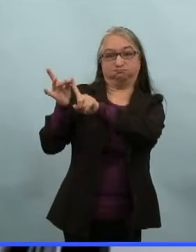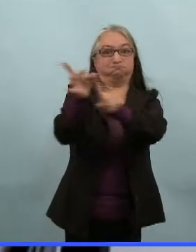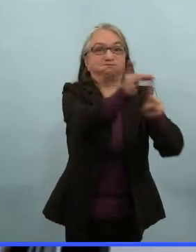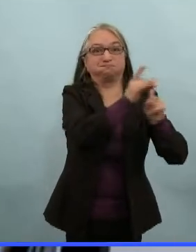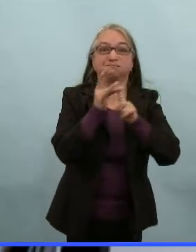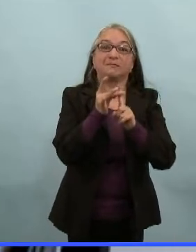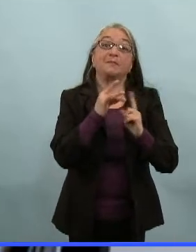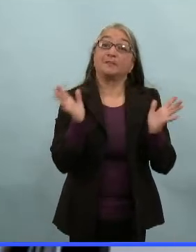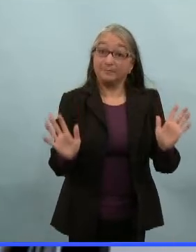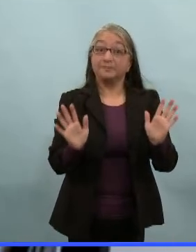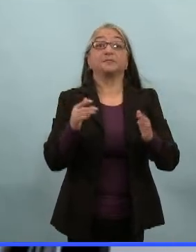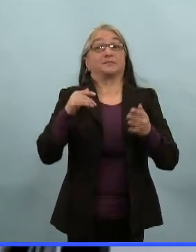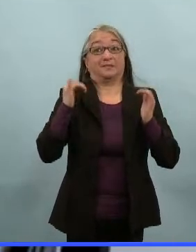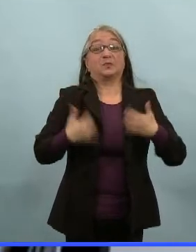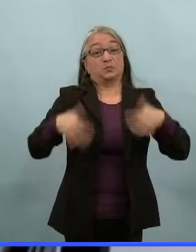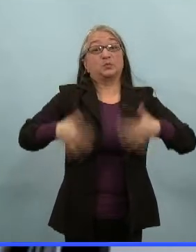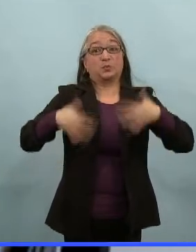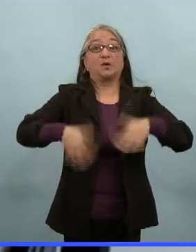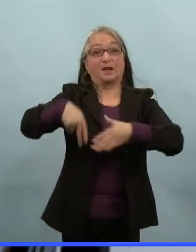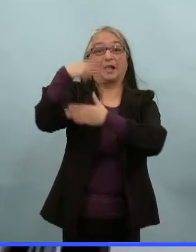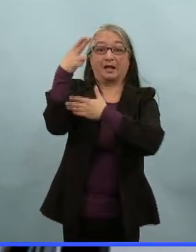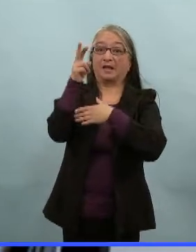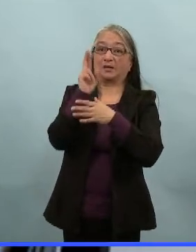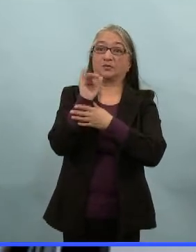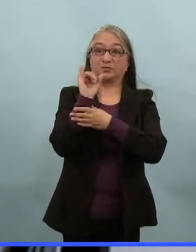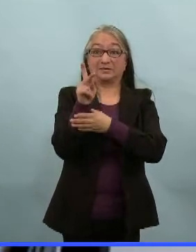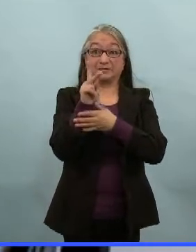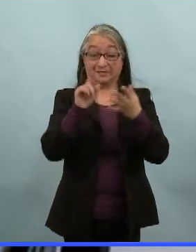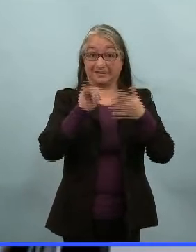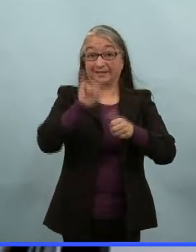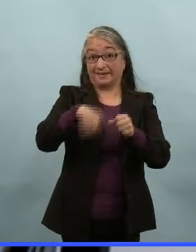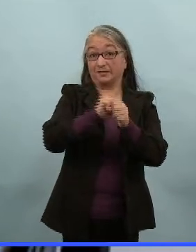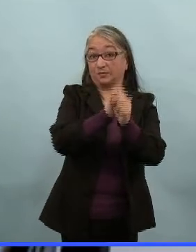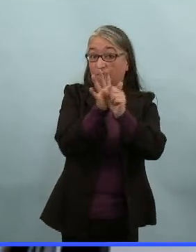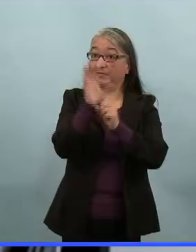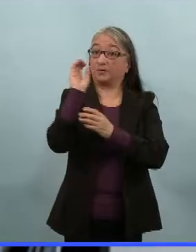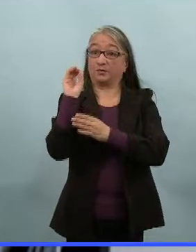even though it is a less severe variant we're still going to see too many hospitalizations